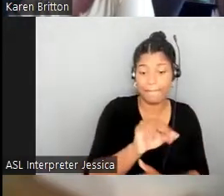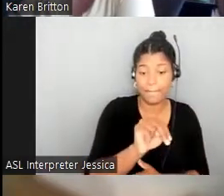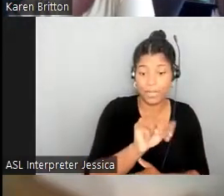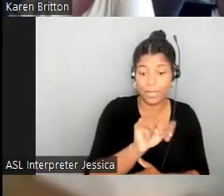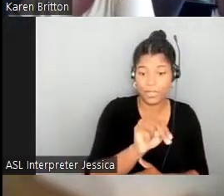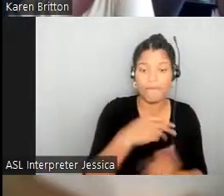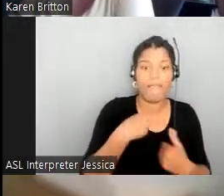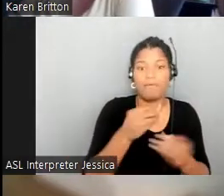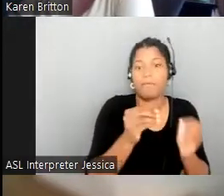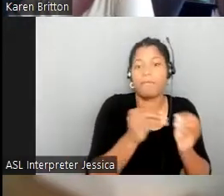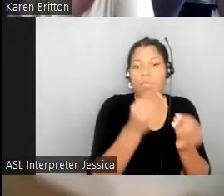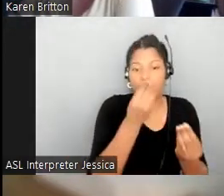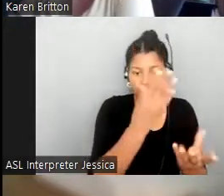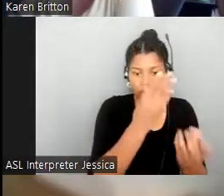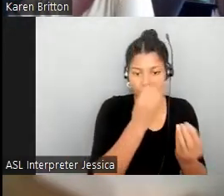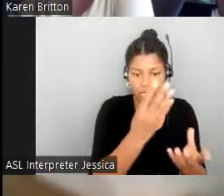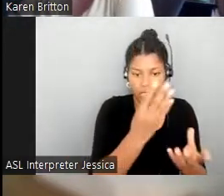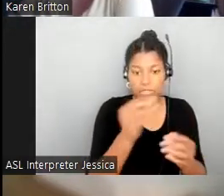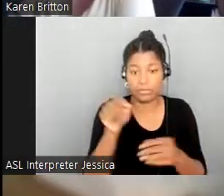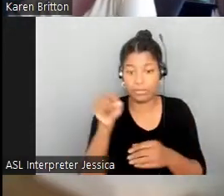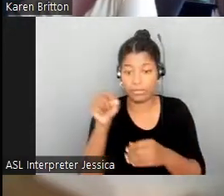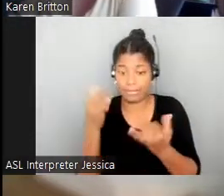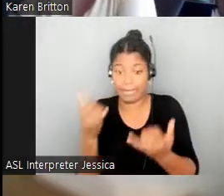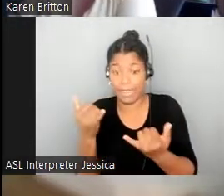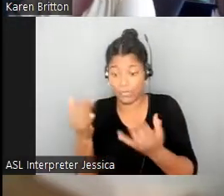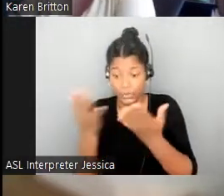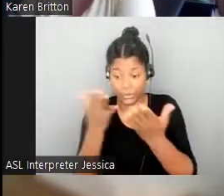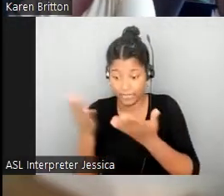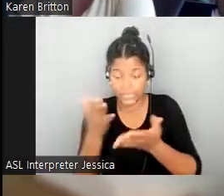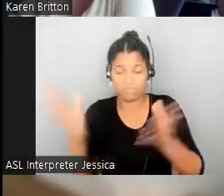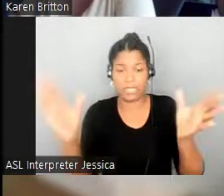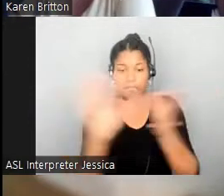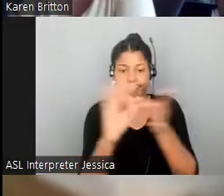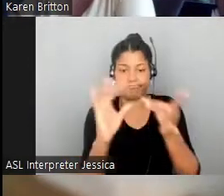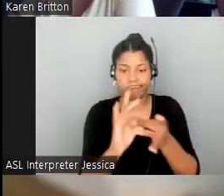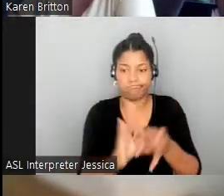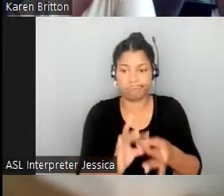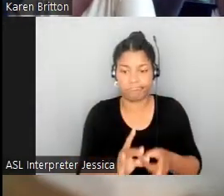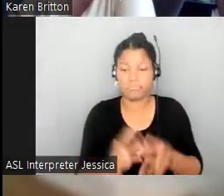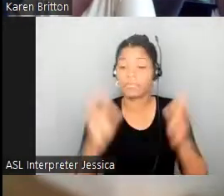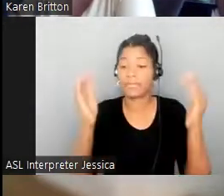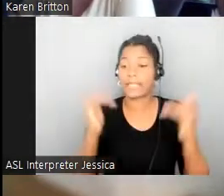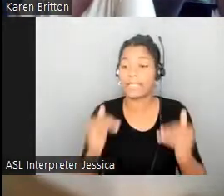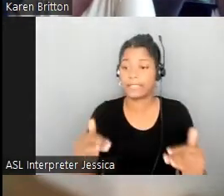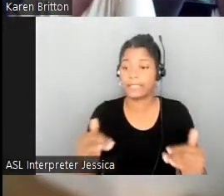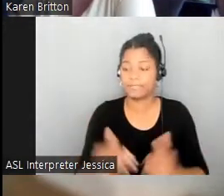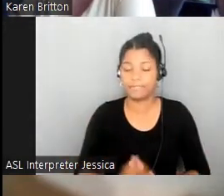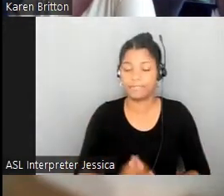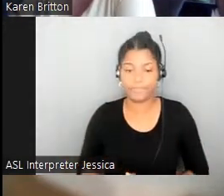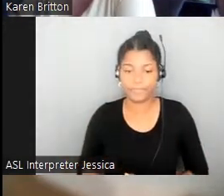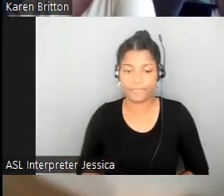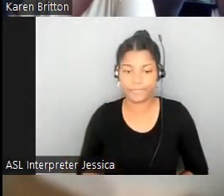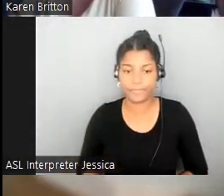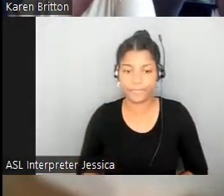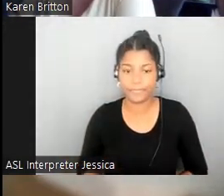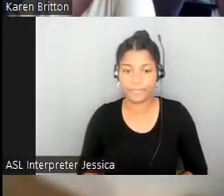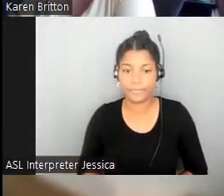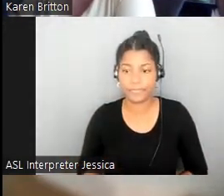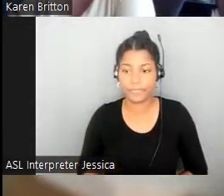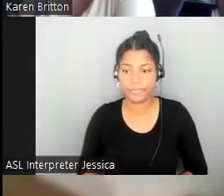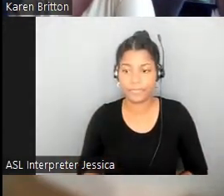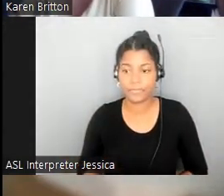to link all the services together.